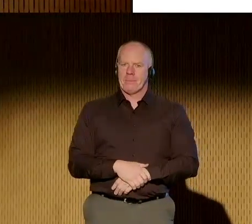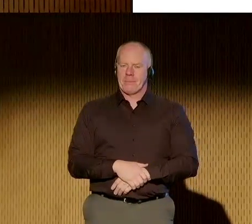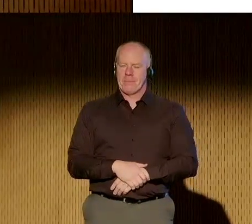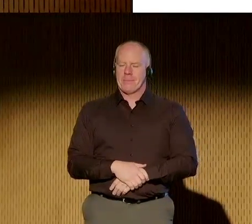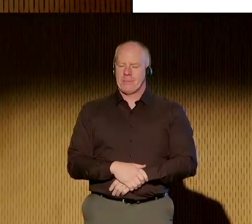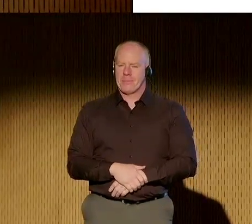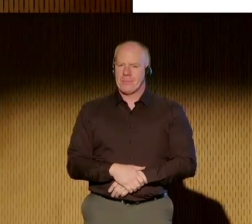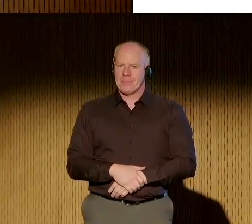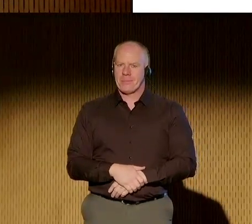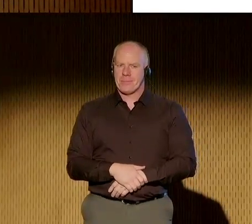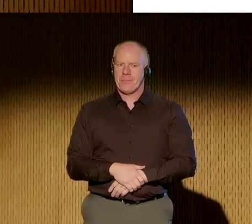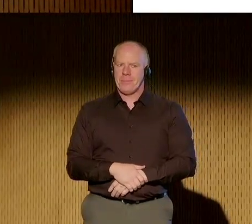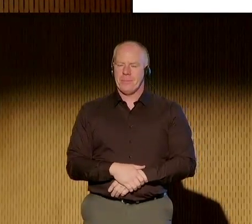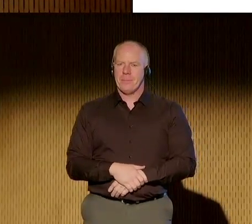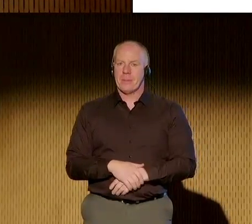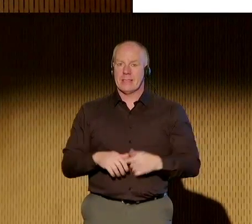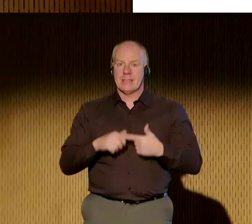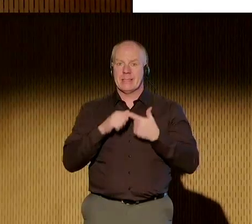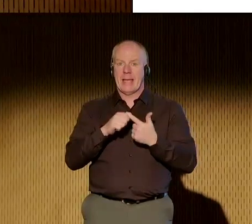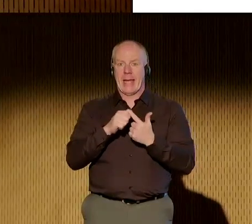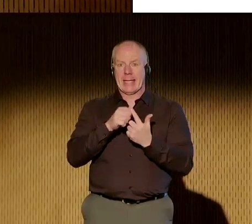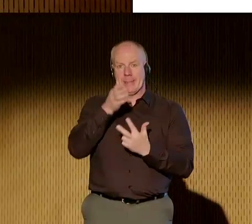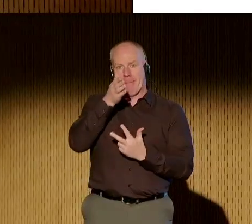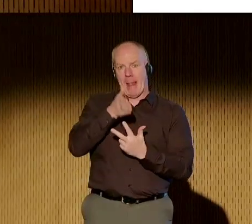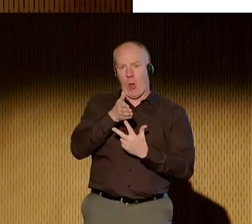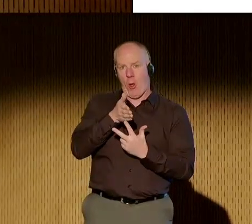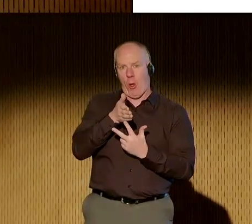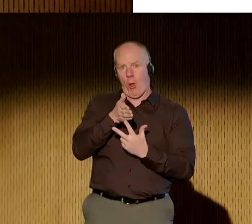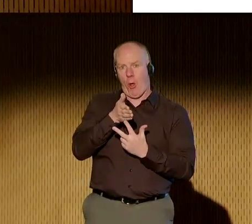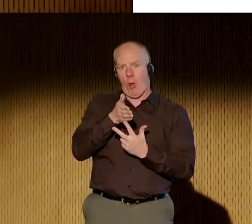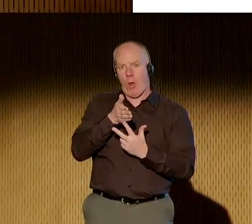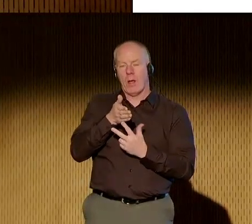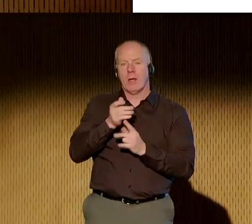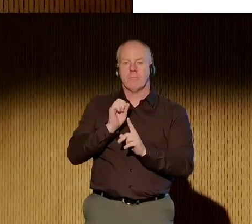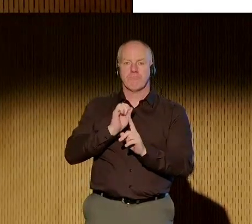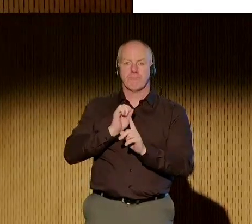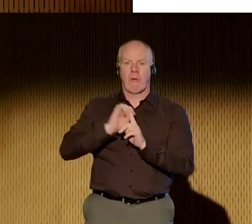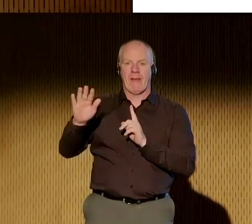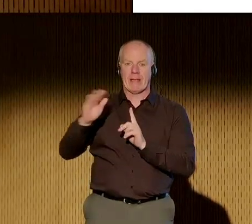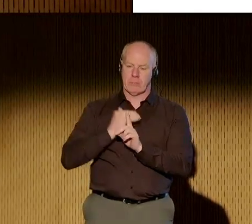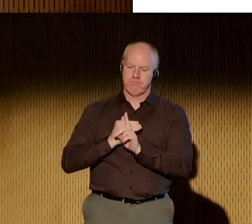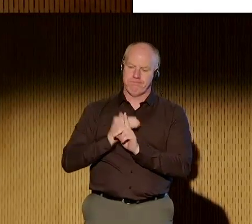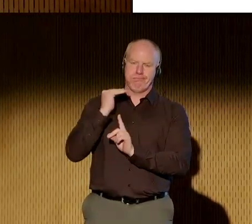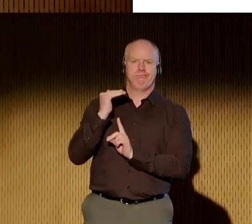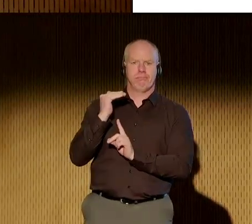So our second pillar is our uplift professionalisation programme. So we organise